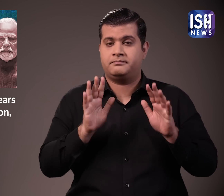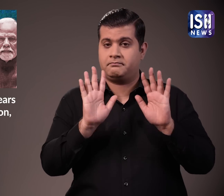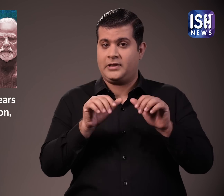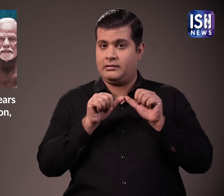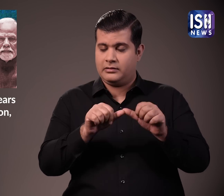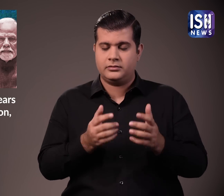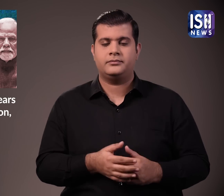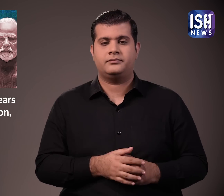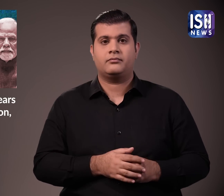Here's the answer.